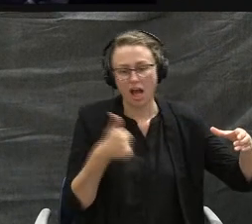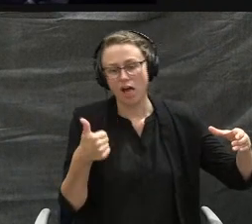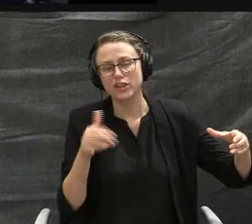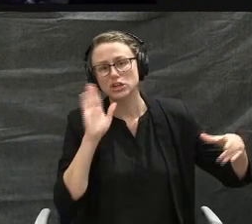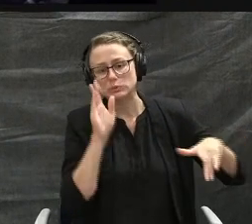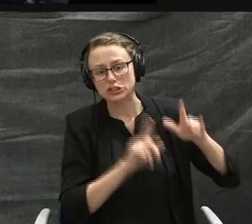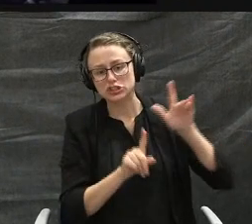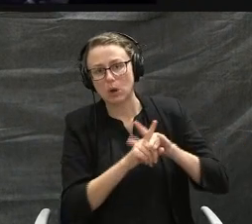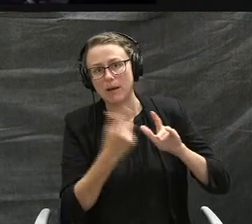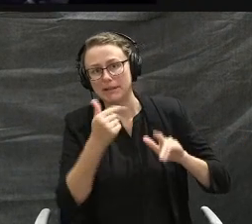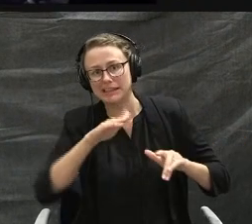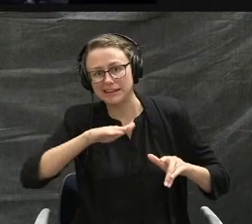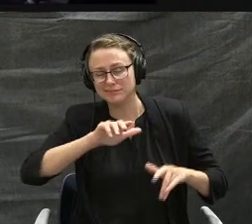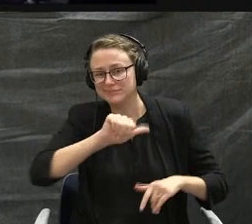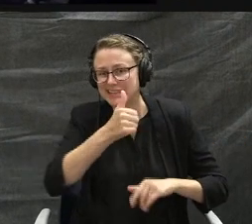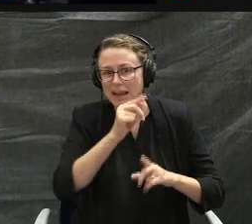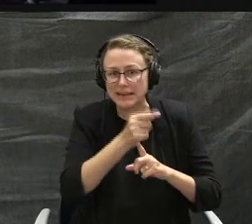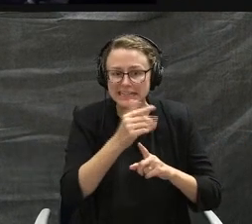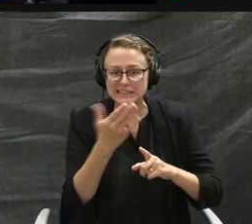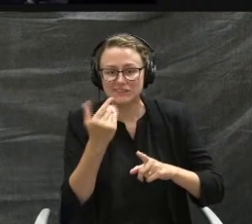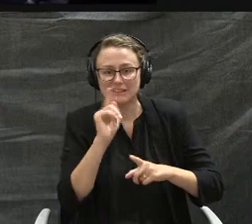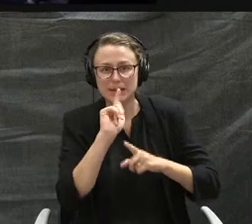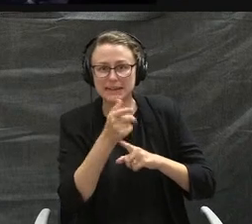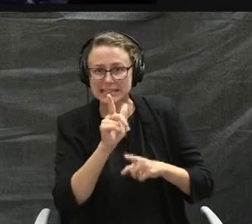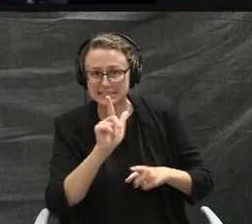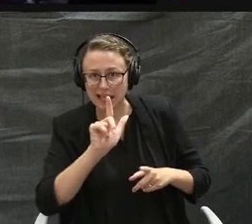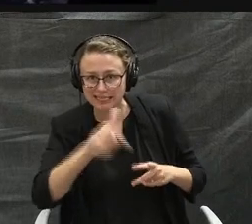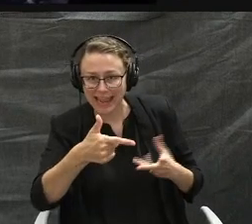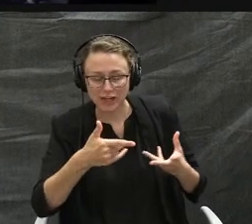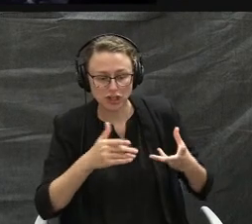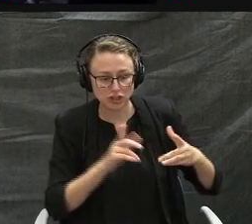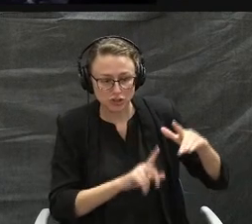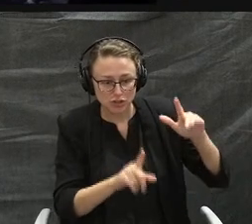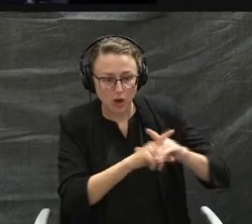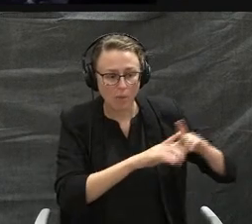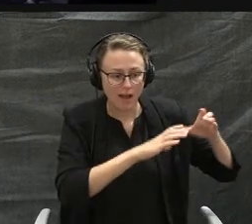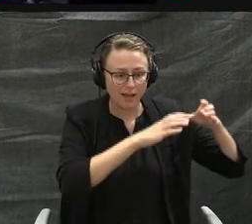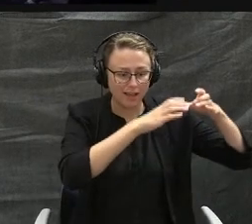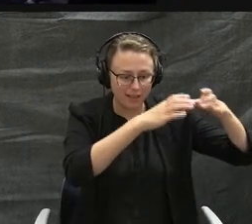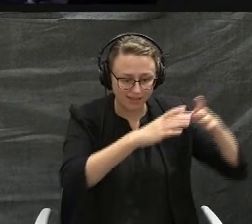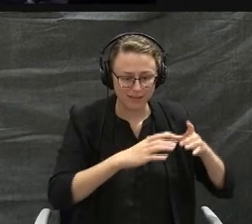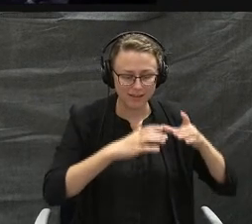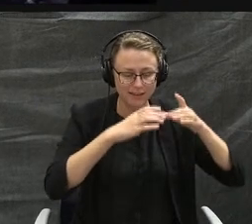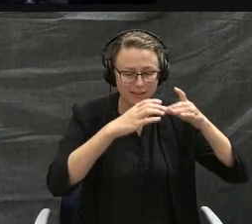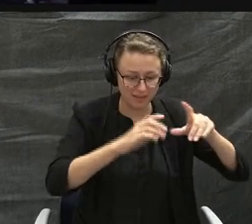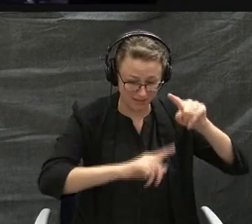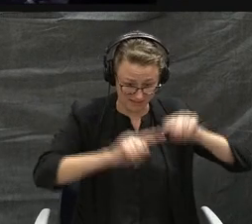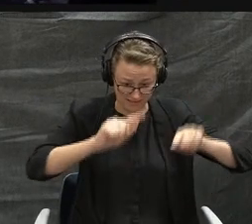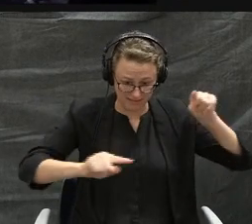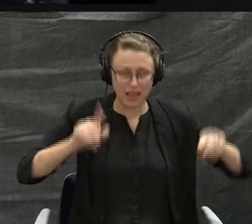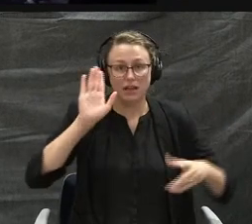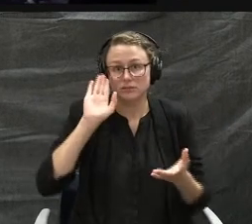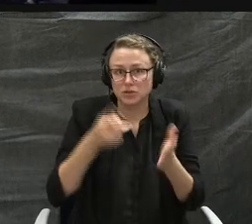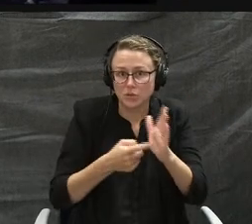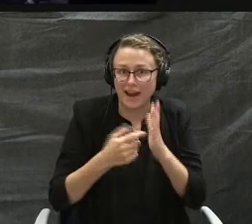be. 10 minutes 15 minutes behind them in getting into the classroom. So that's going to require that we have an adult in